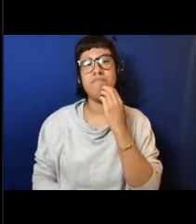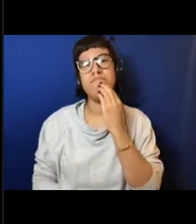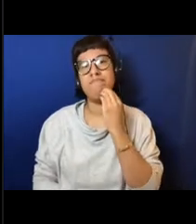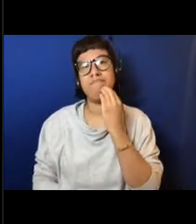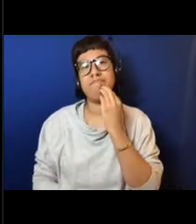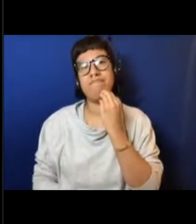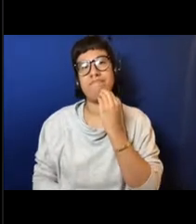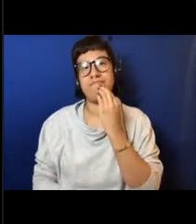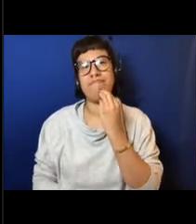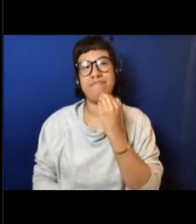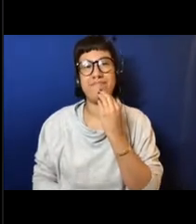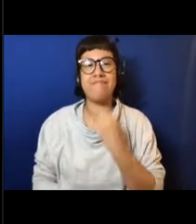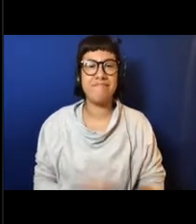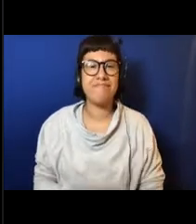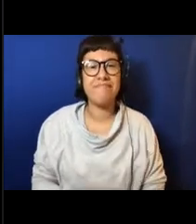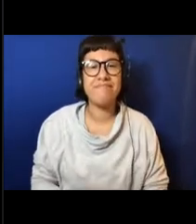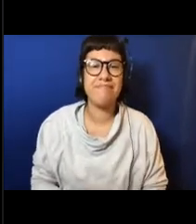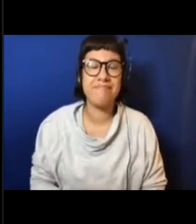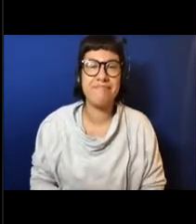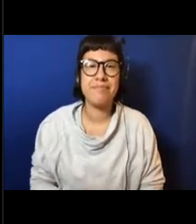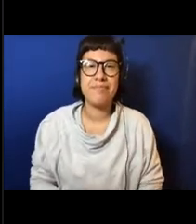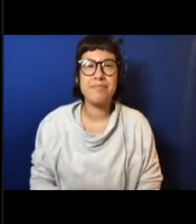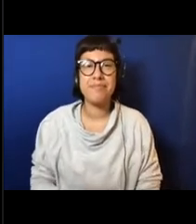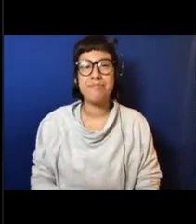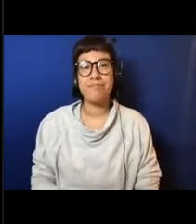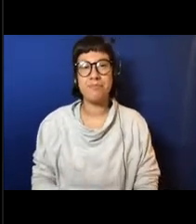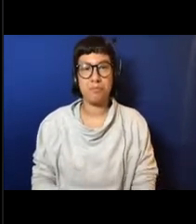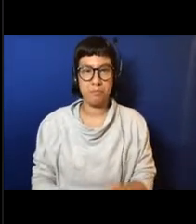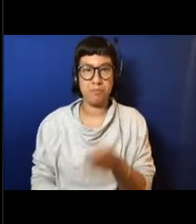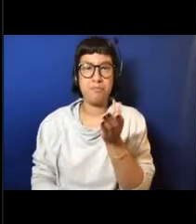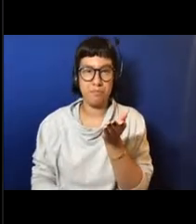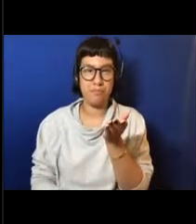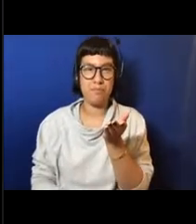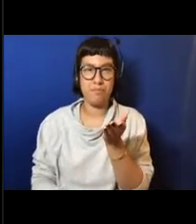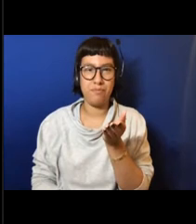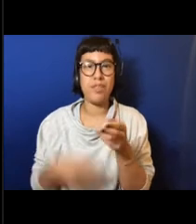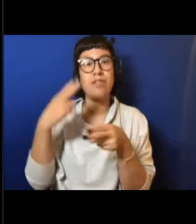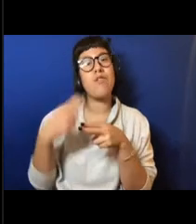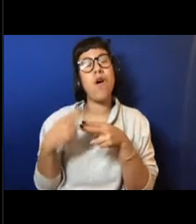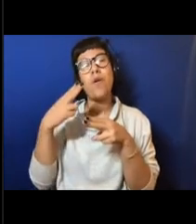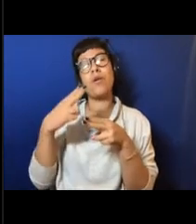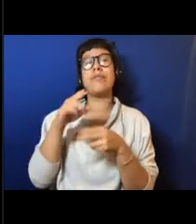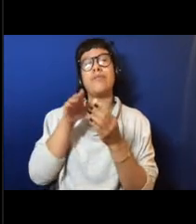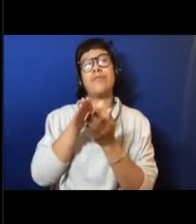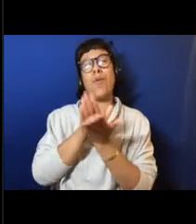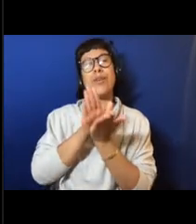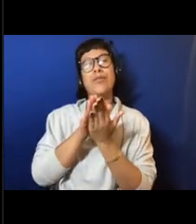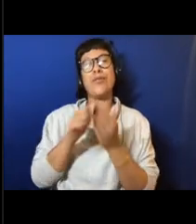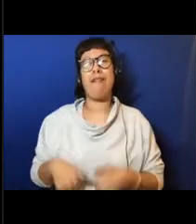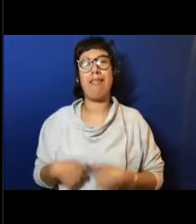Here we go. This video is called the oyster life cycle.